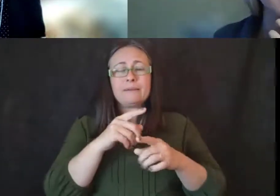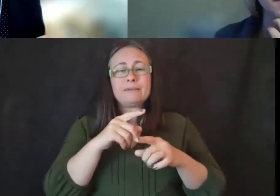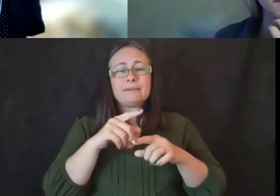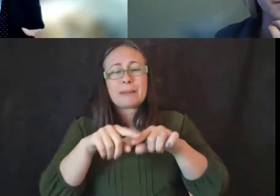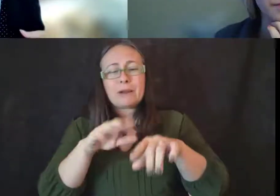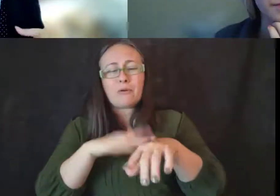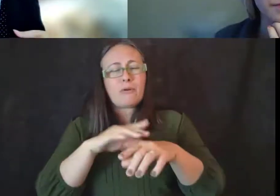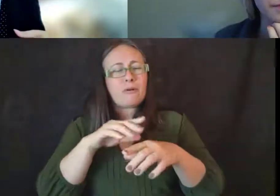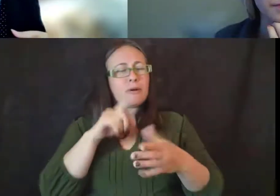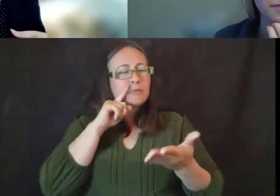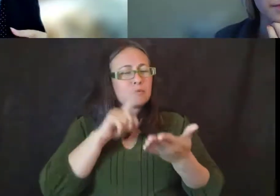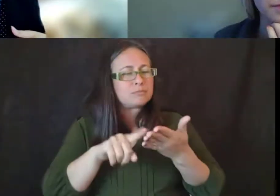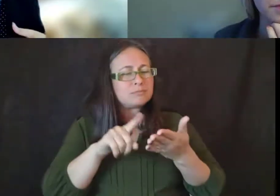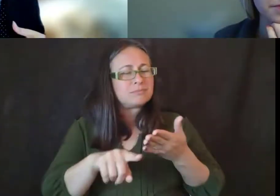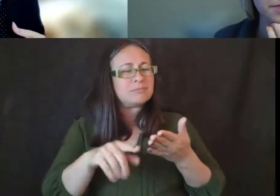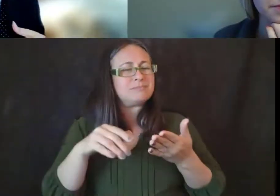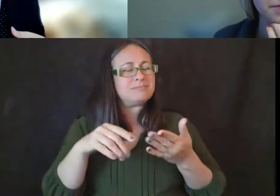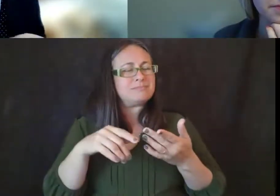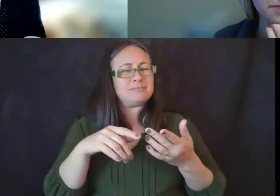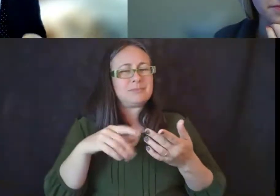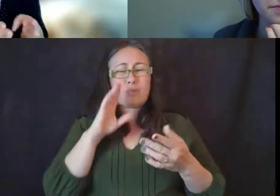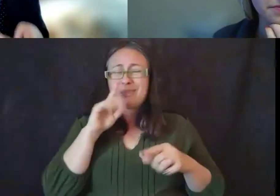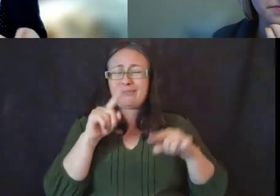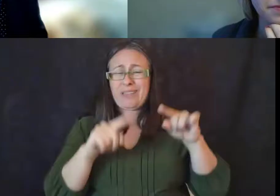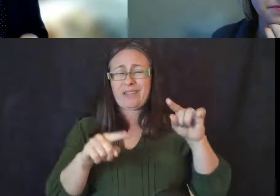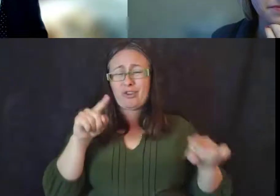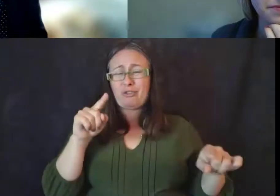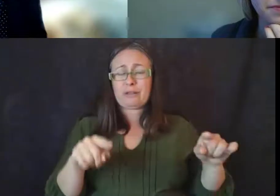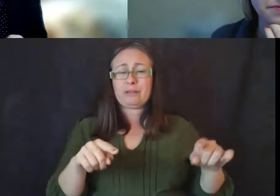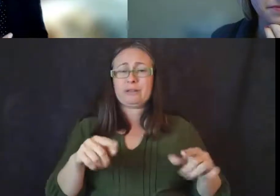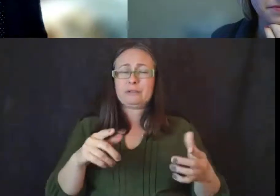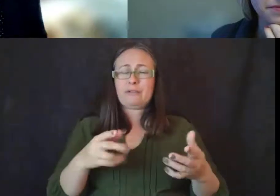and so that's what makes it difficult for us to say, "Okay, this is exactly what you need."